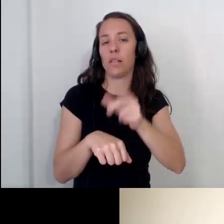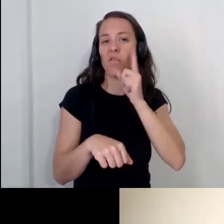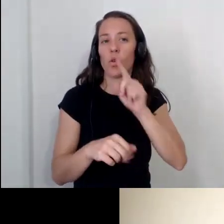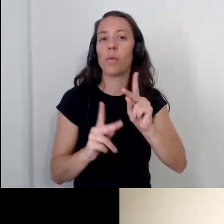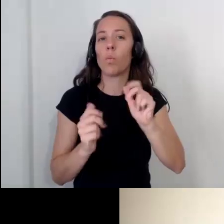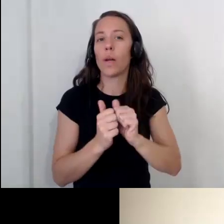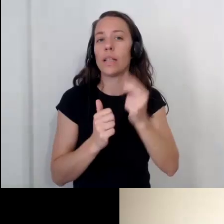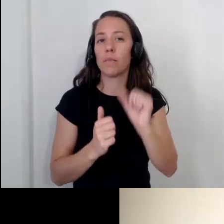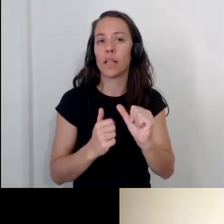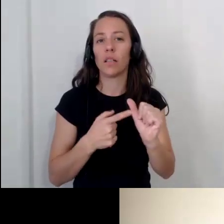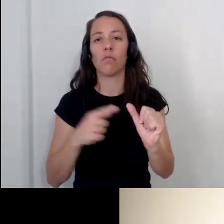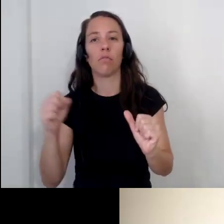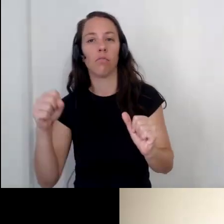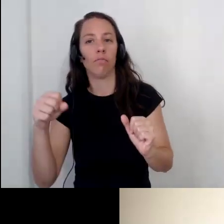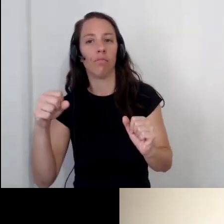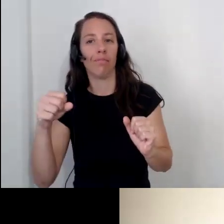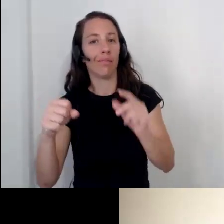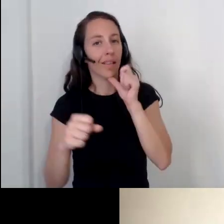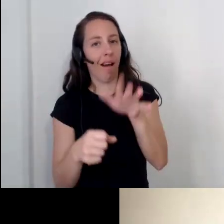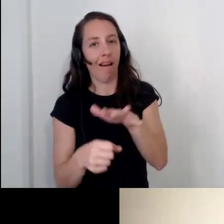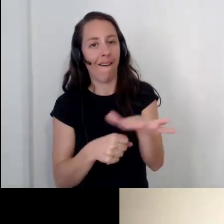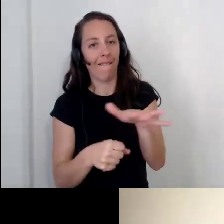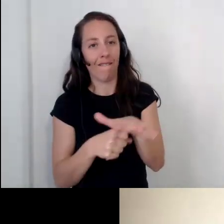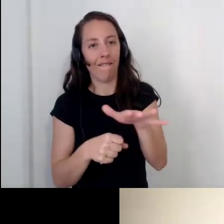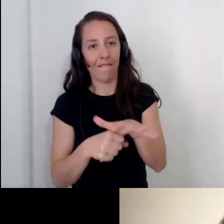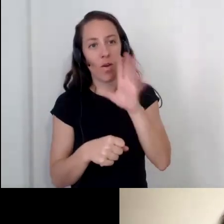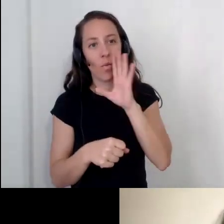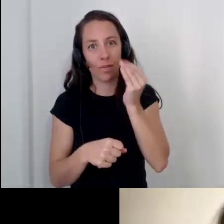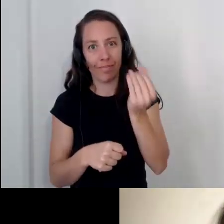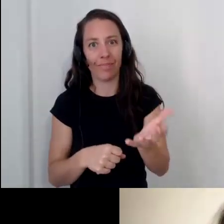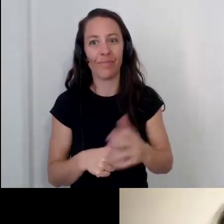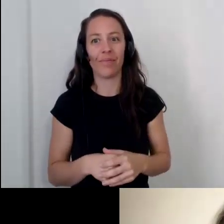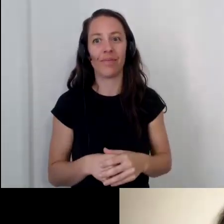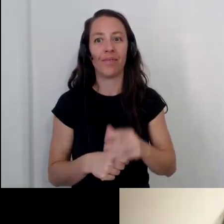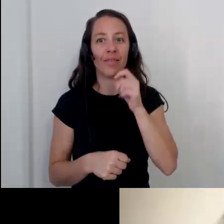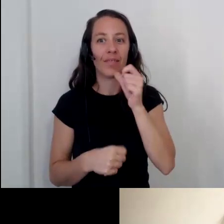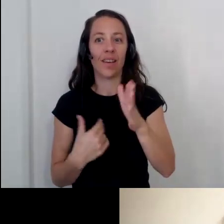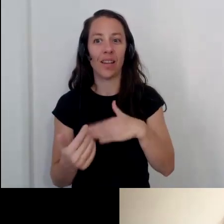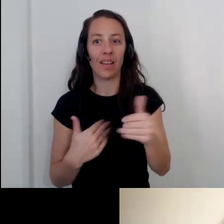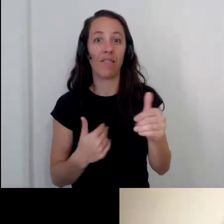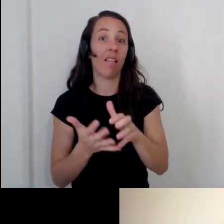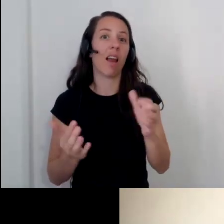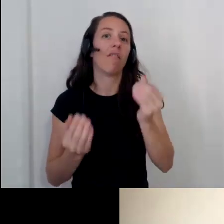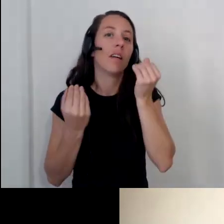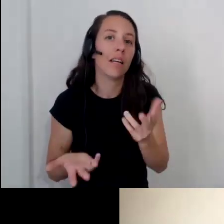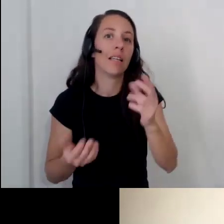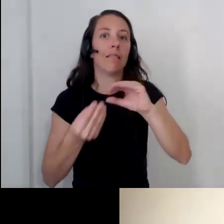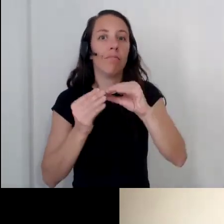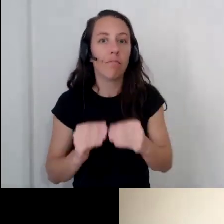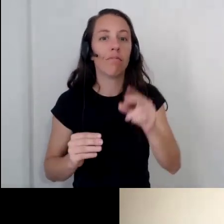It's definitely there's not enough. There's not even a lot of data to tell us how many Disabled people